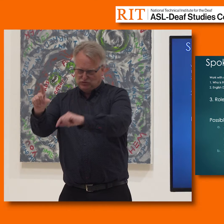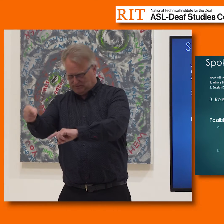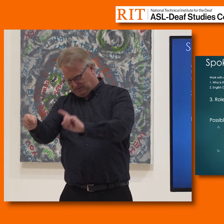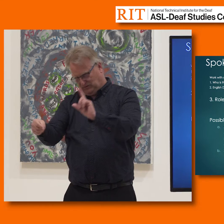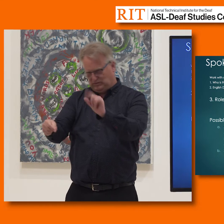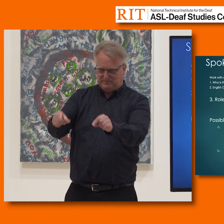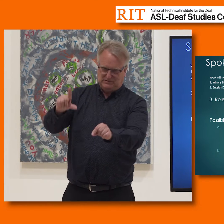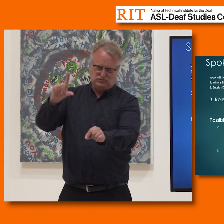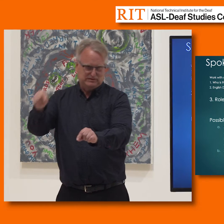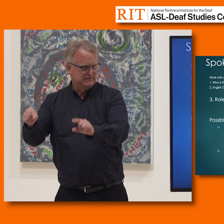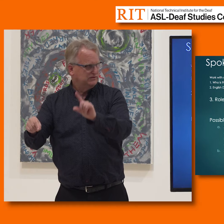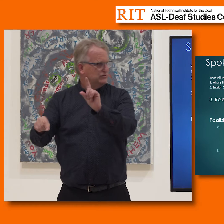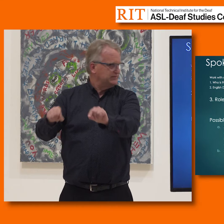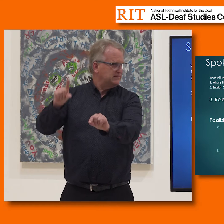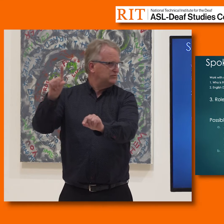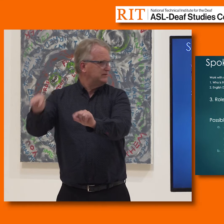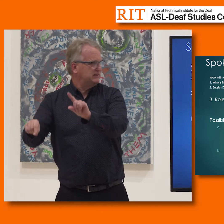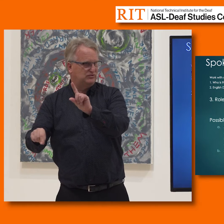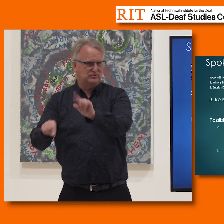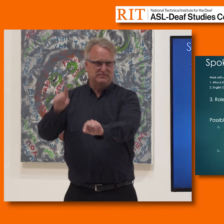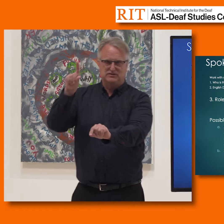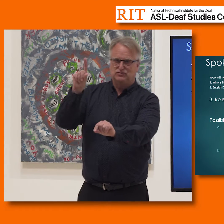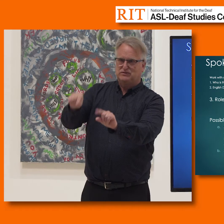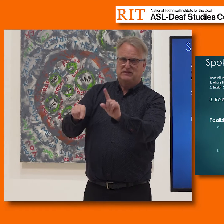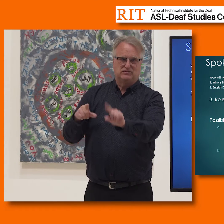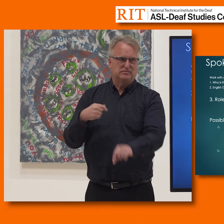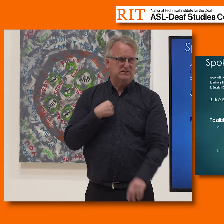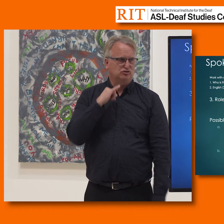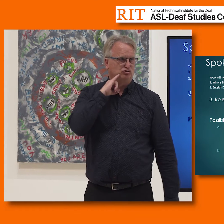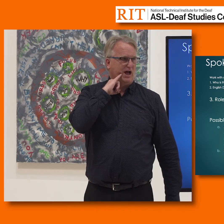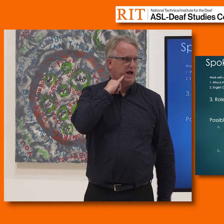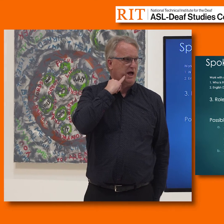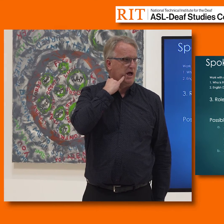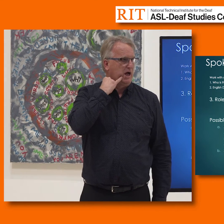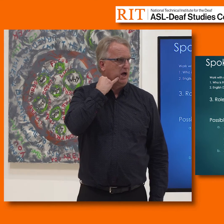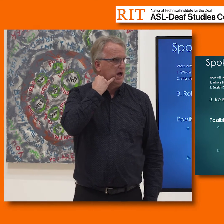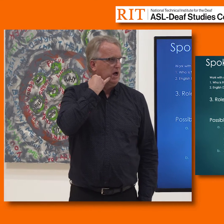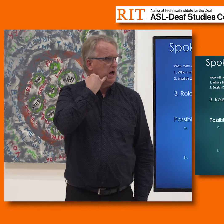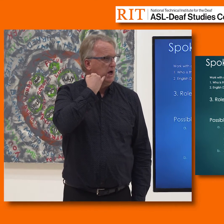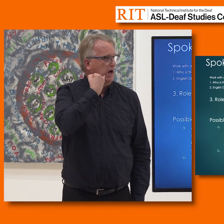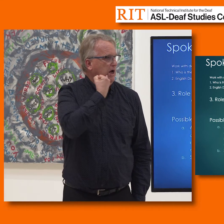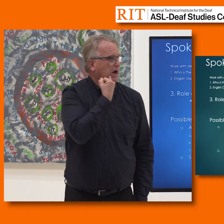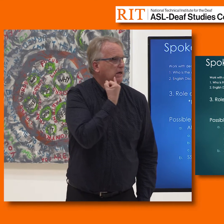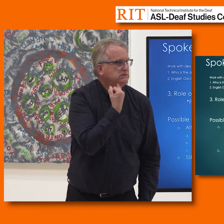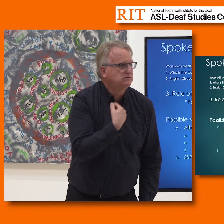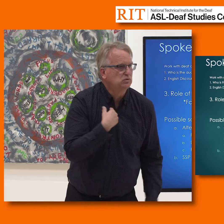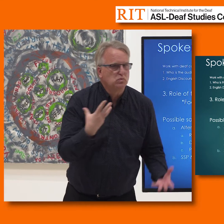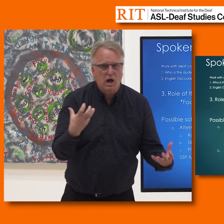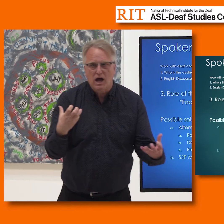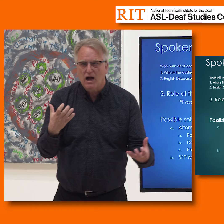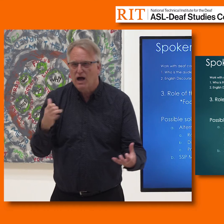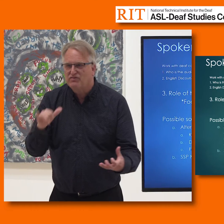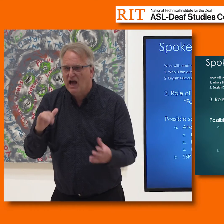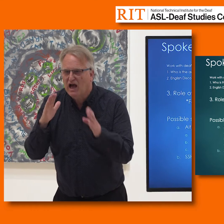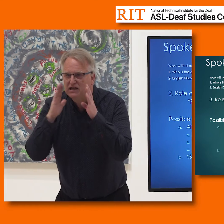So, team interpreting. Typically, they work in 20-minute shifts. That's the norm in the field. And to that I say I am jealous.